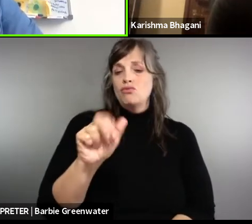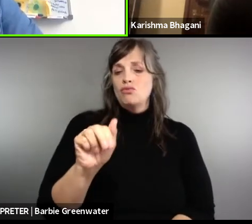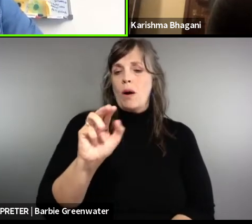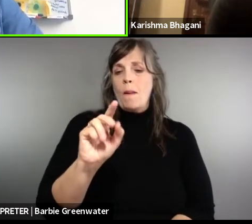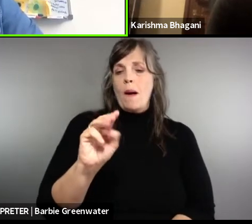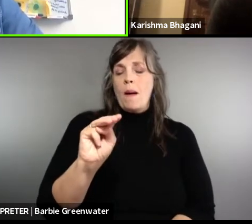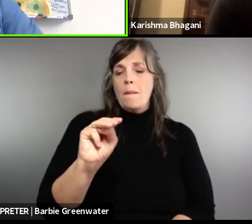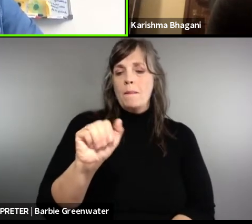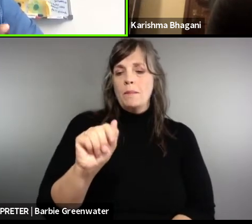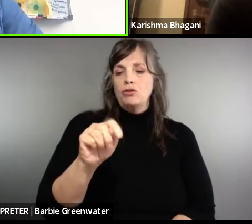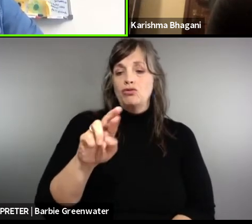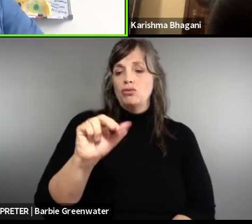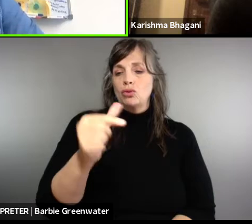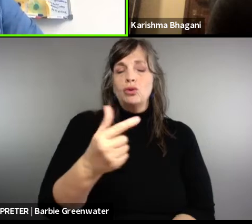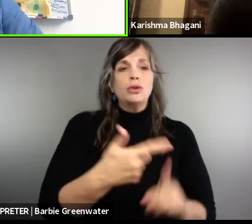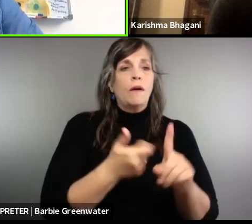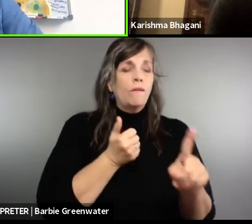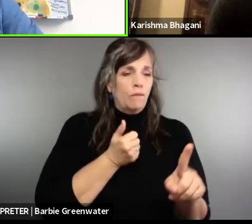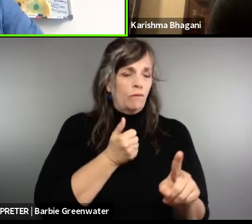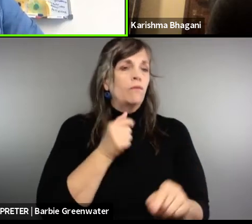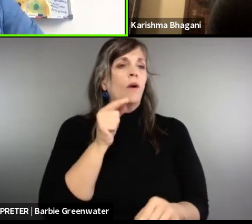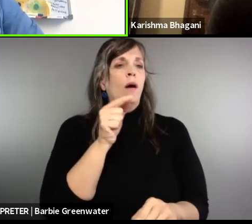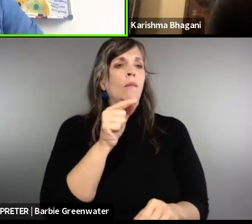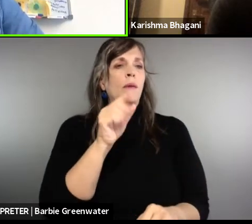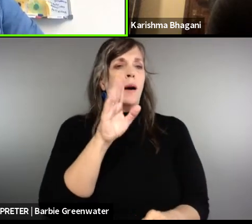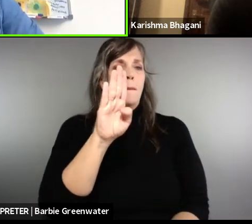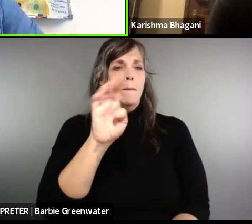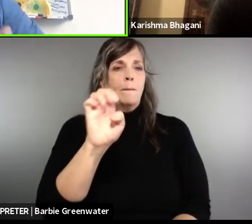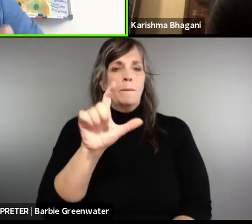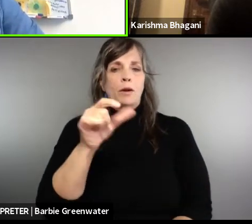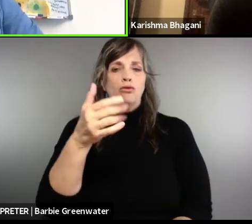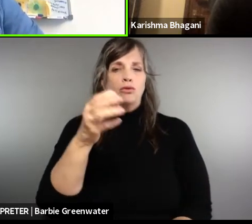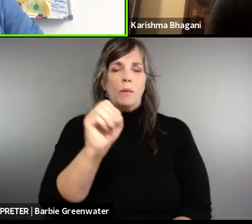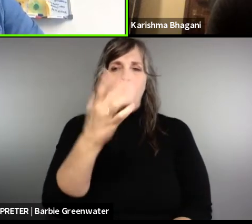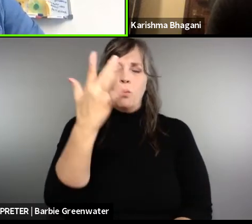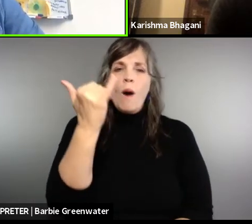by our very generous Dutch embassy of South Africa.